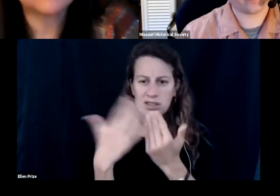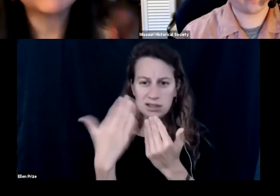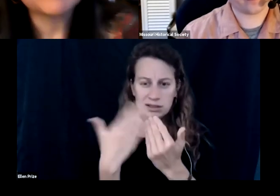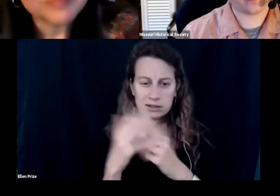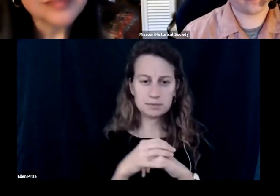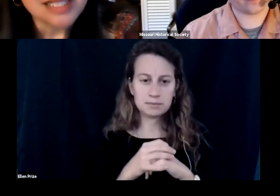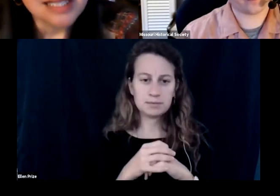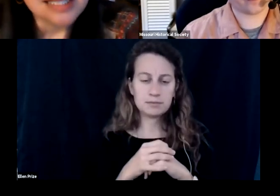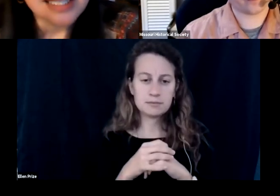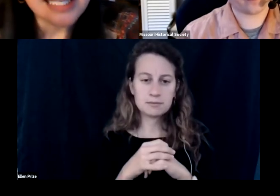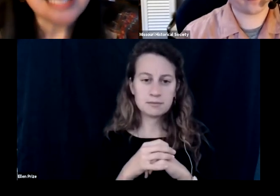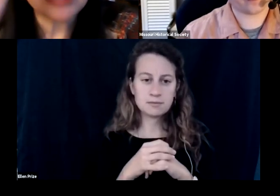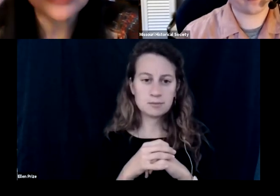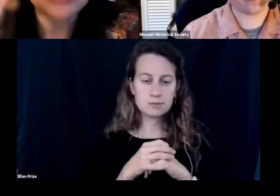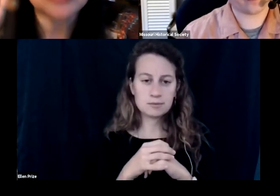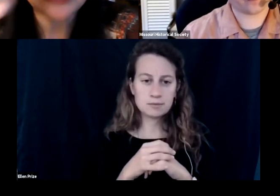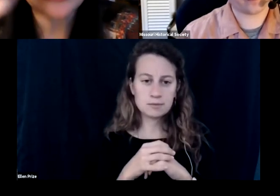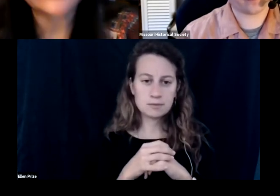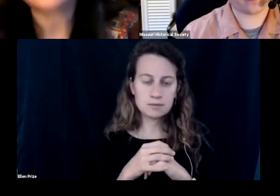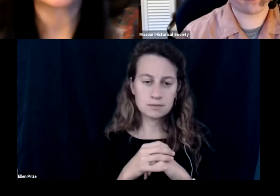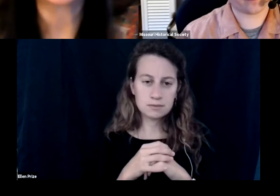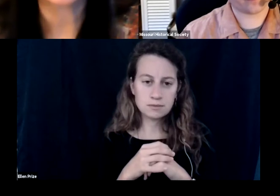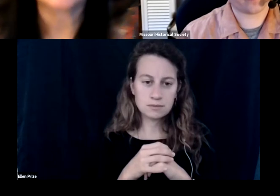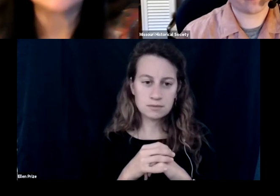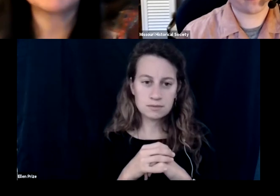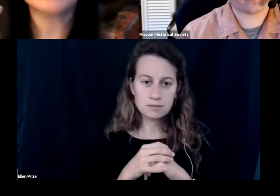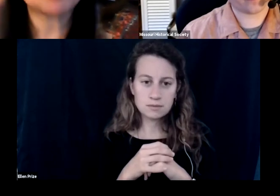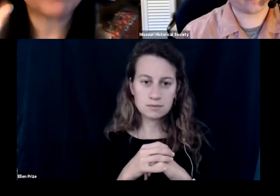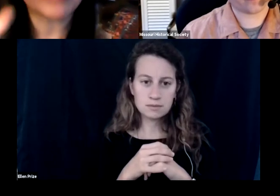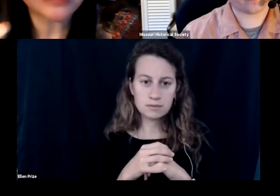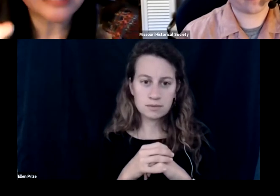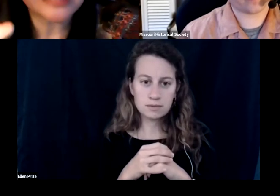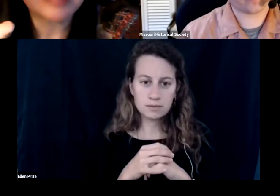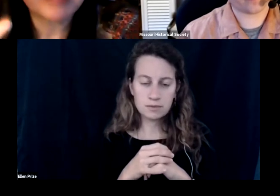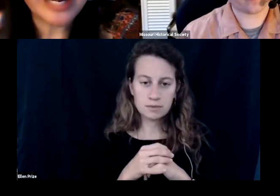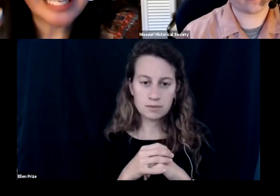suspicious, we can detain you it doesn't matter. That's a security issue, which were the same arguments that were used